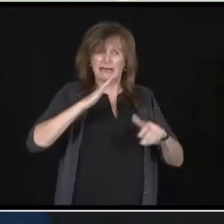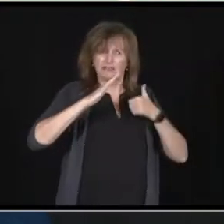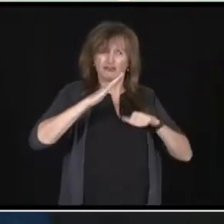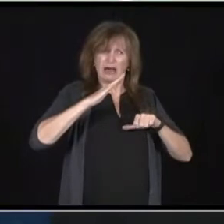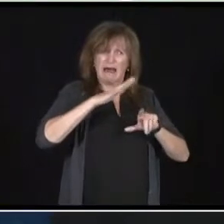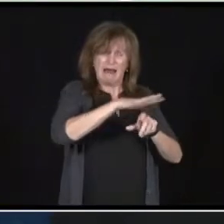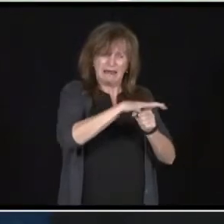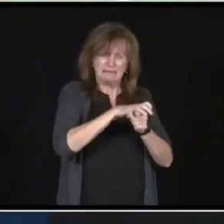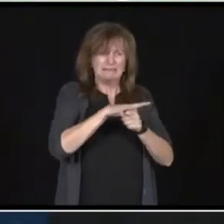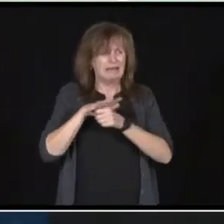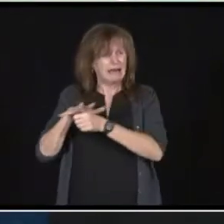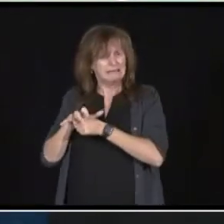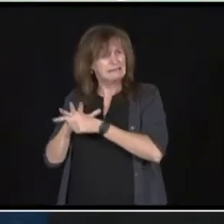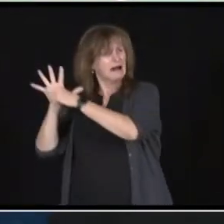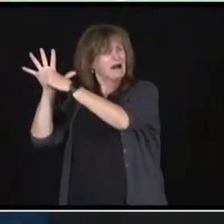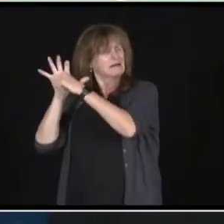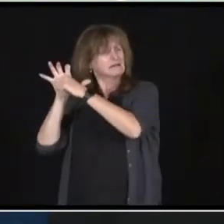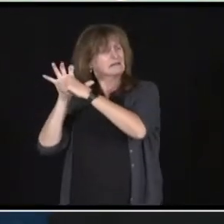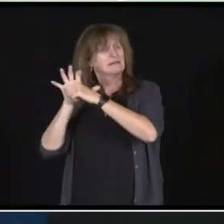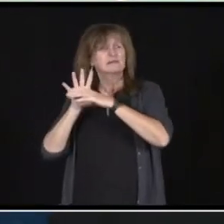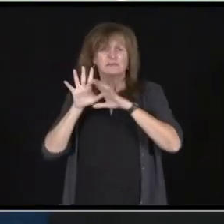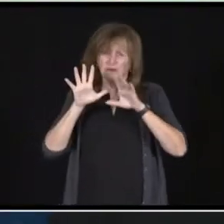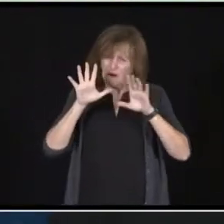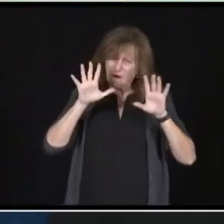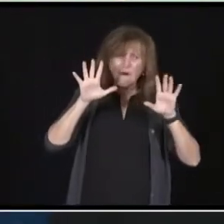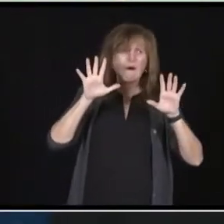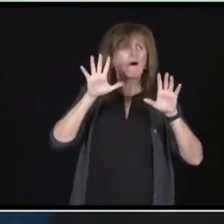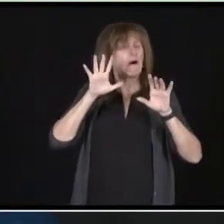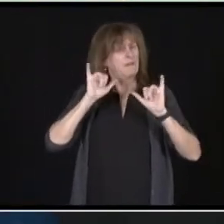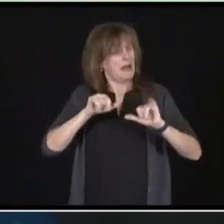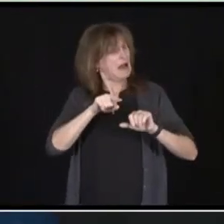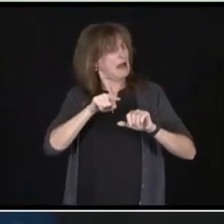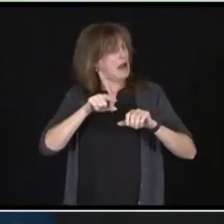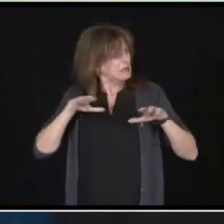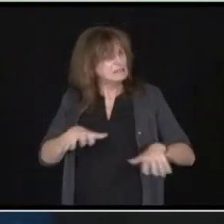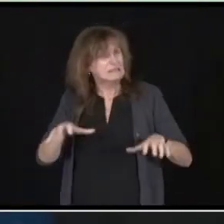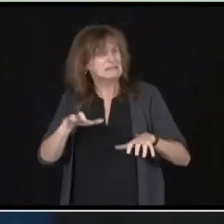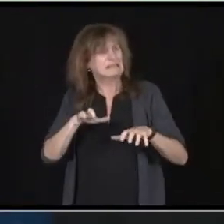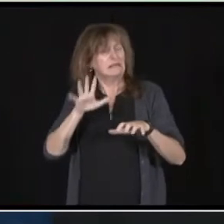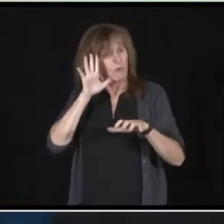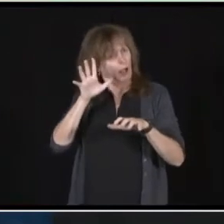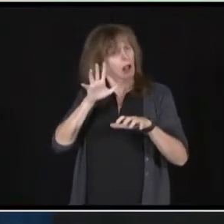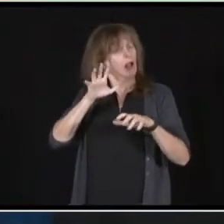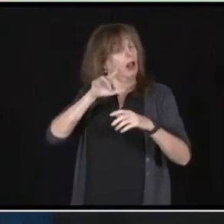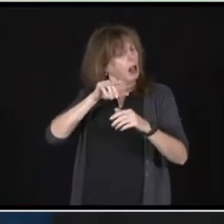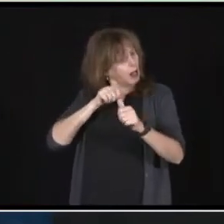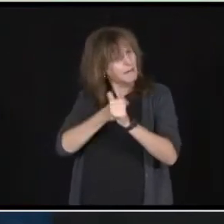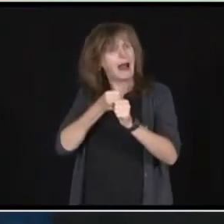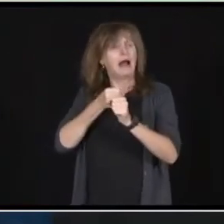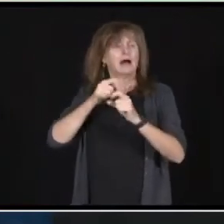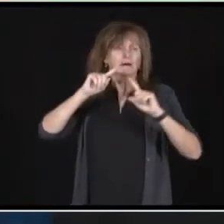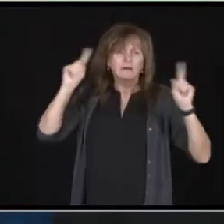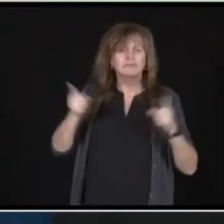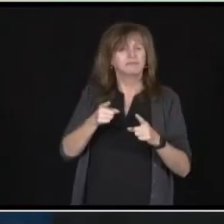out the spread of this virus. These efforts are starting to make a difference. But we cannot let our guard down.